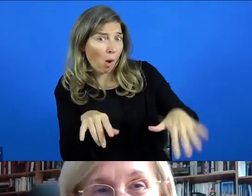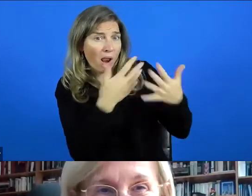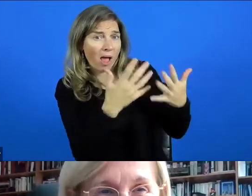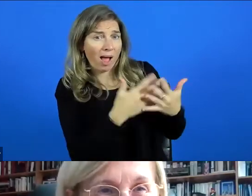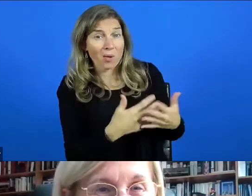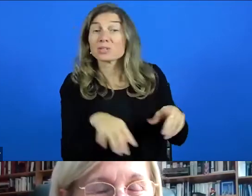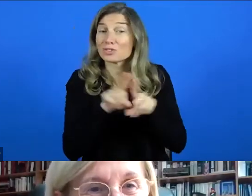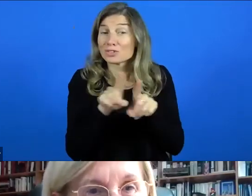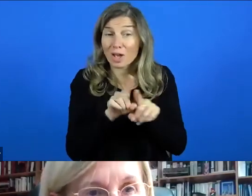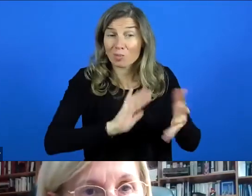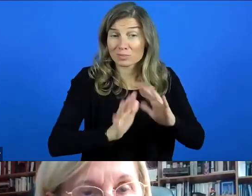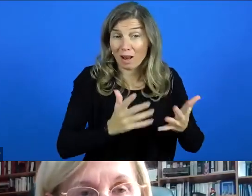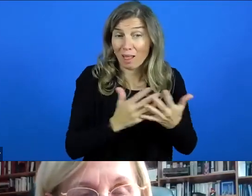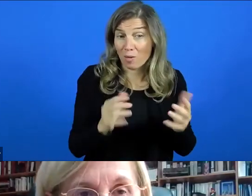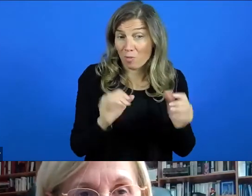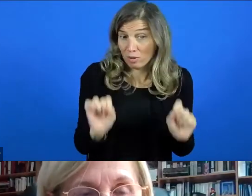but we cannot speak all EU languages.